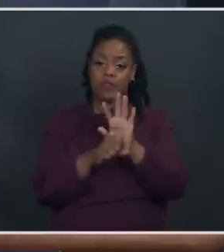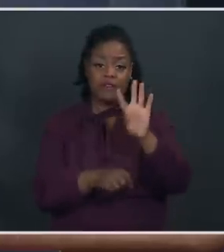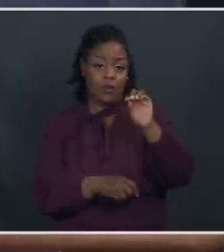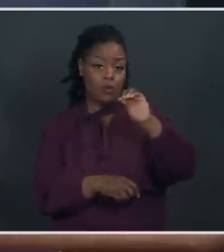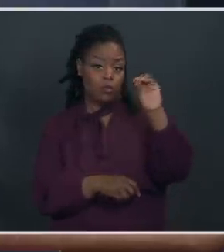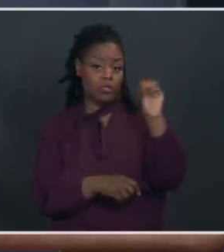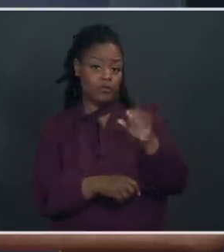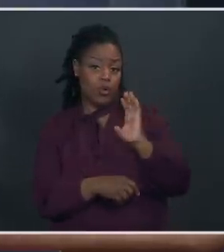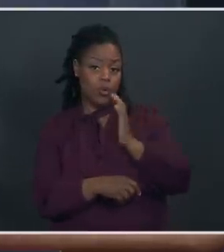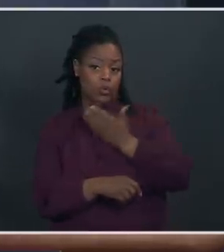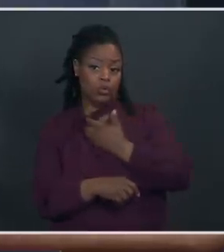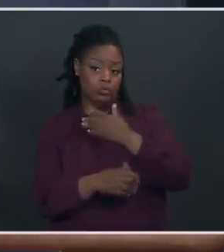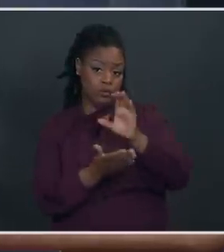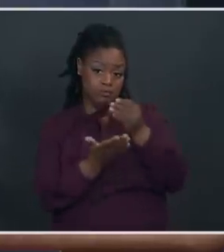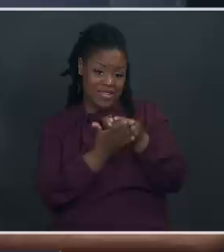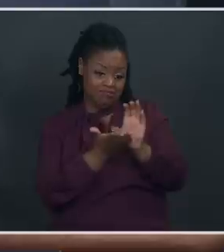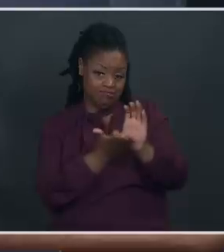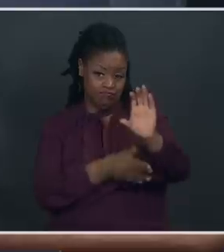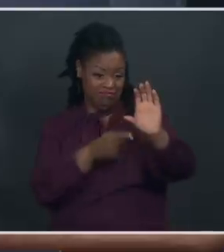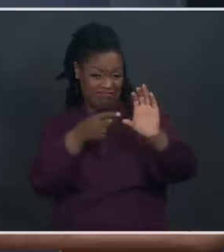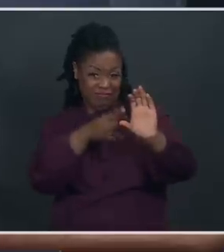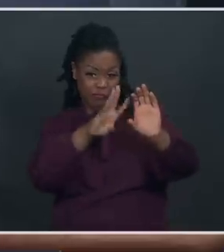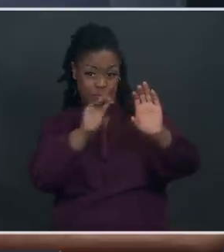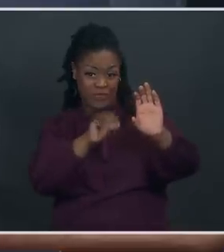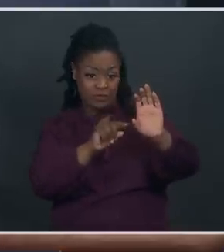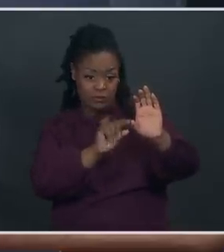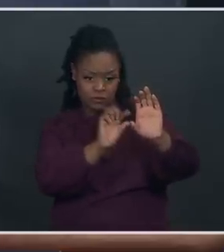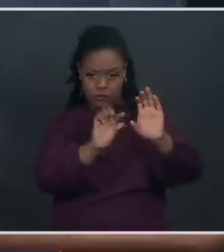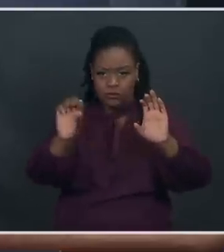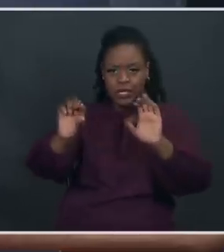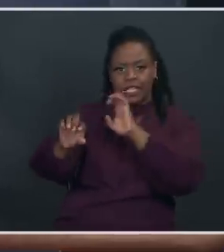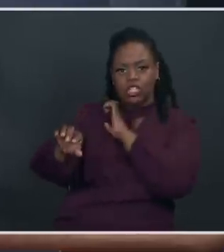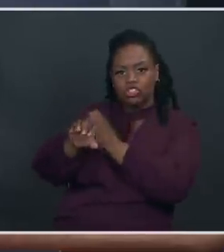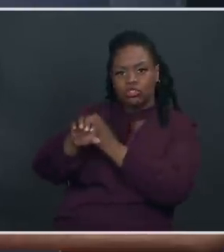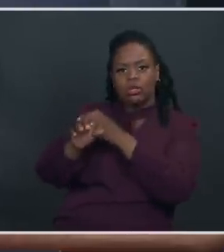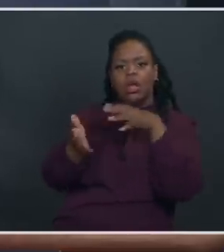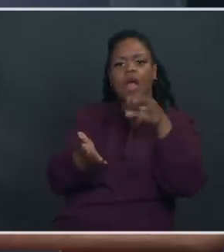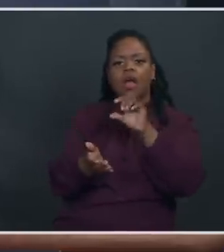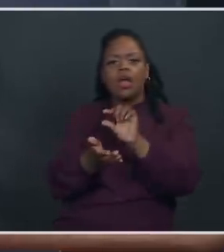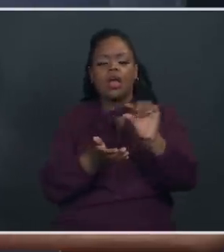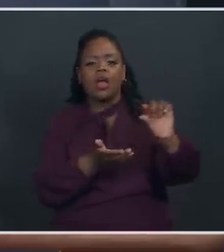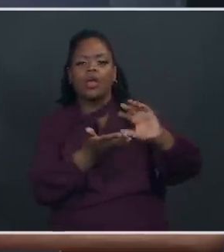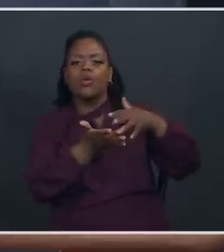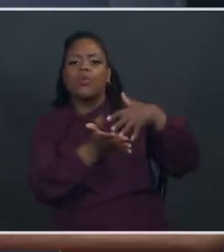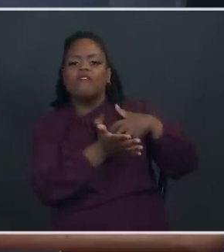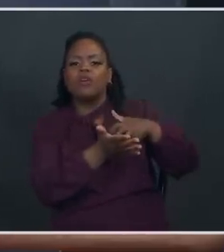in clean energy towards disadvantaged communities so they can benefit from the new jobs